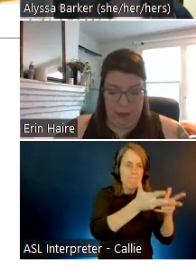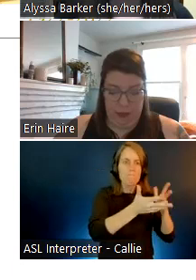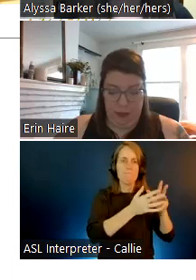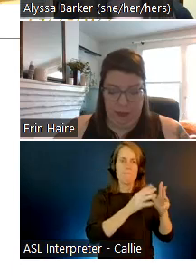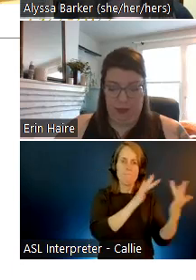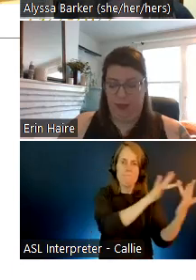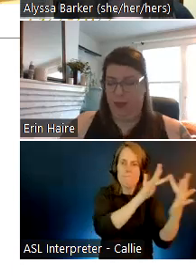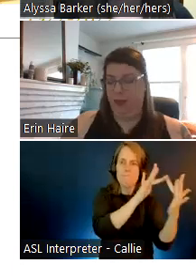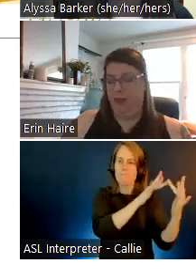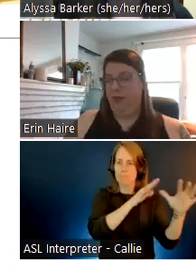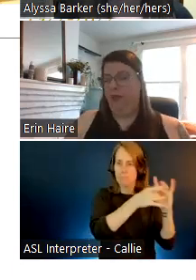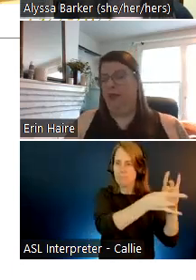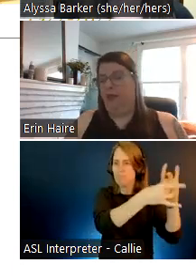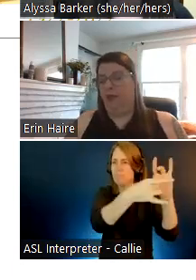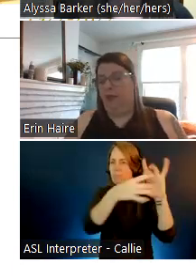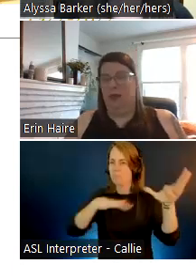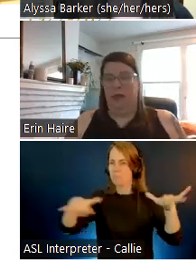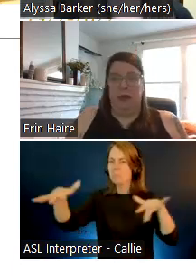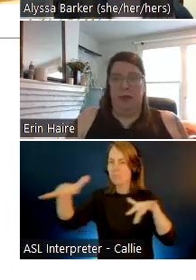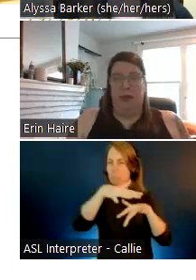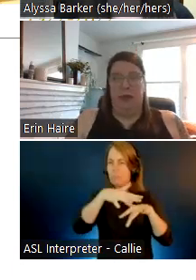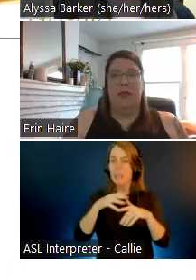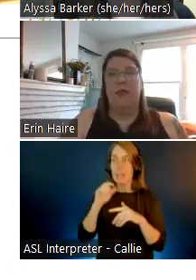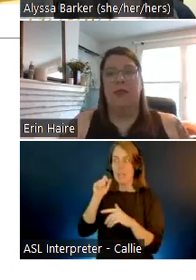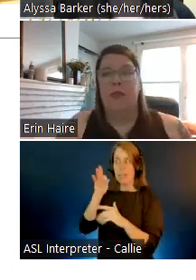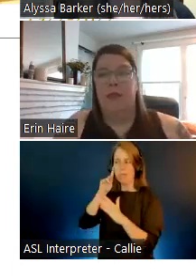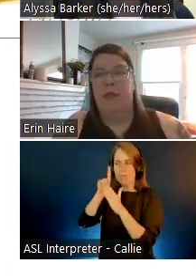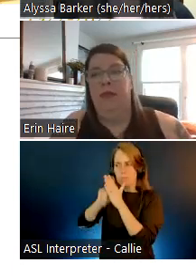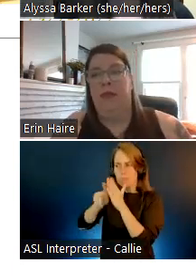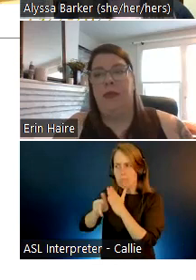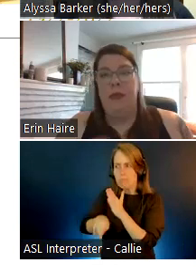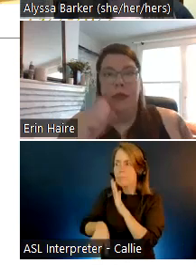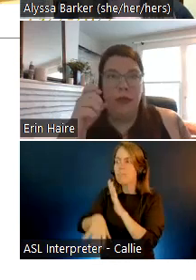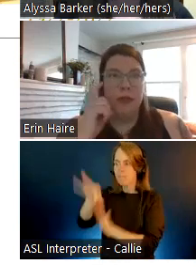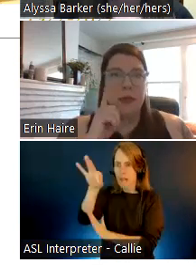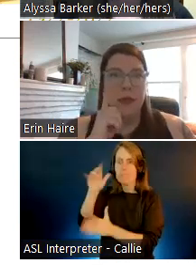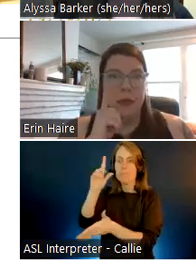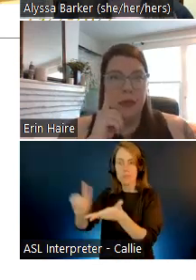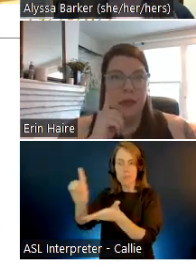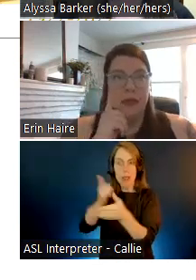there's been discrimination we do litigation we will sue on behalf of the state of South Carolina